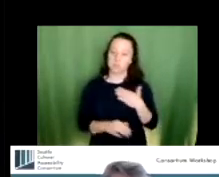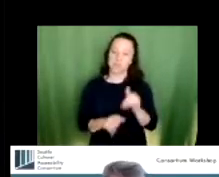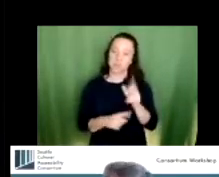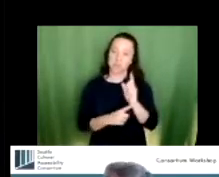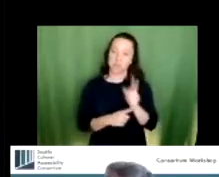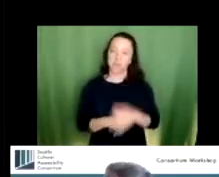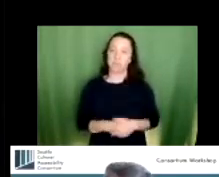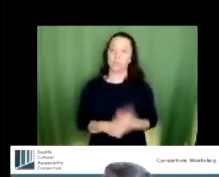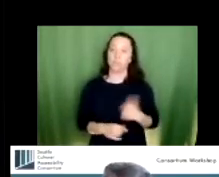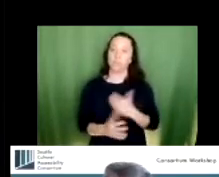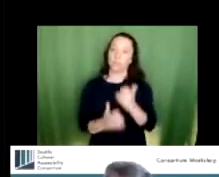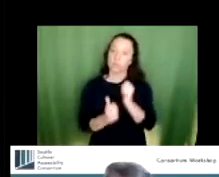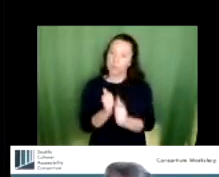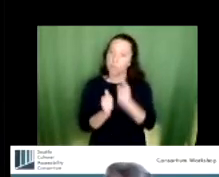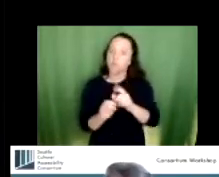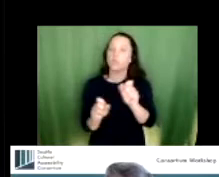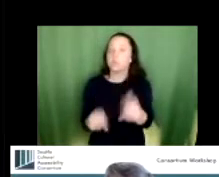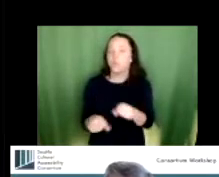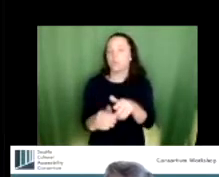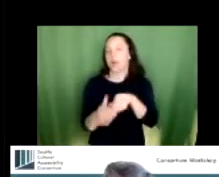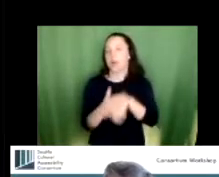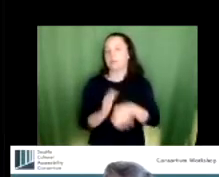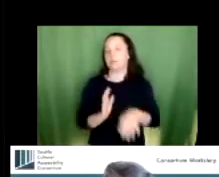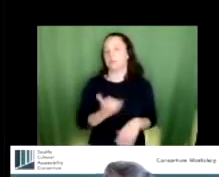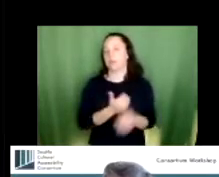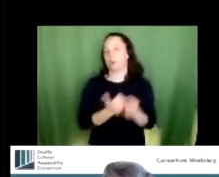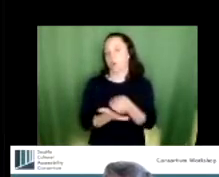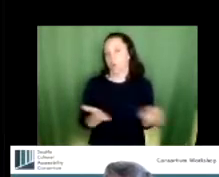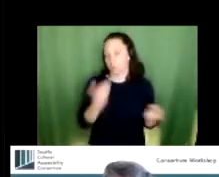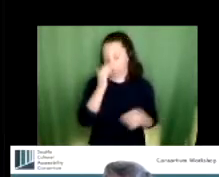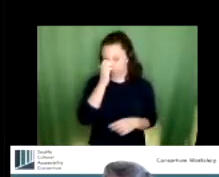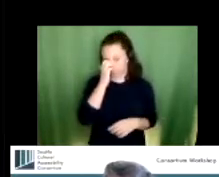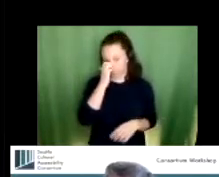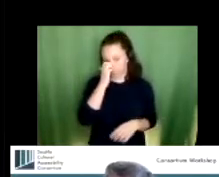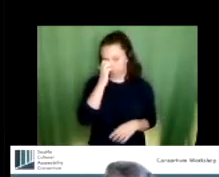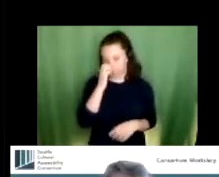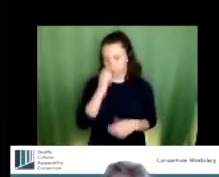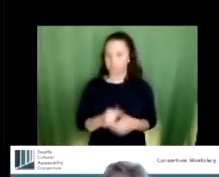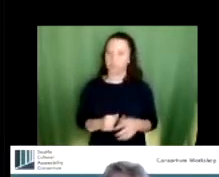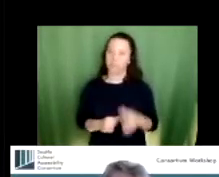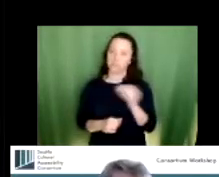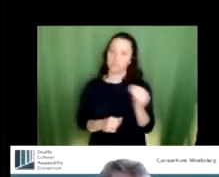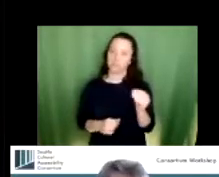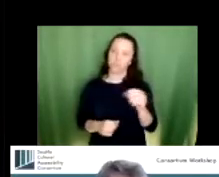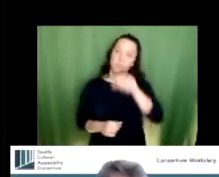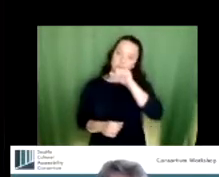access these resources and help sustaining this effort.